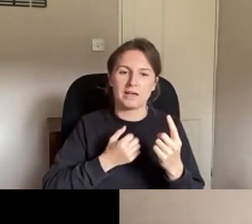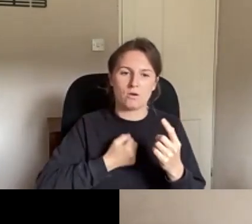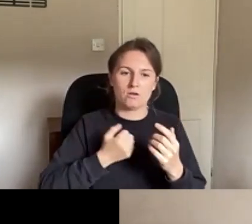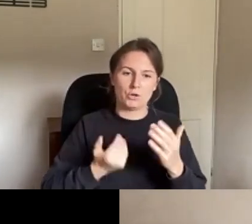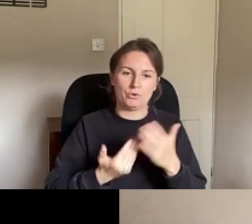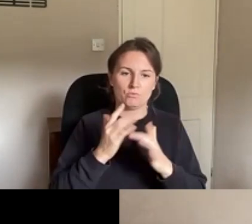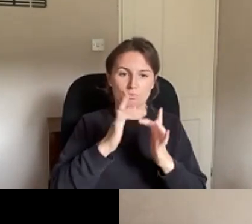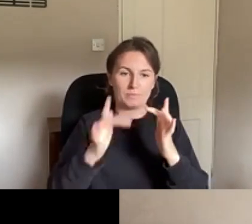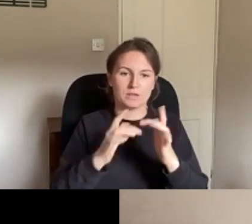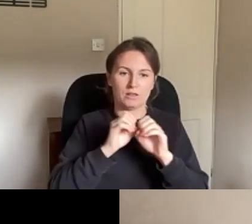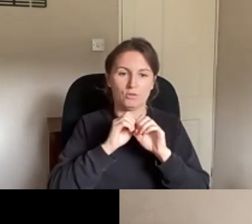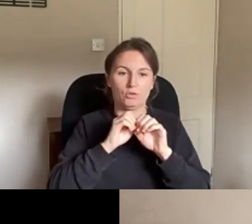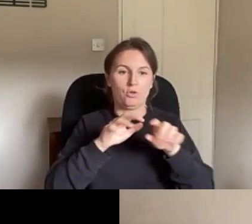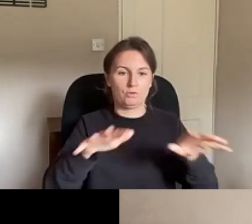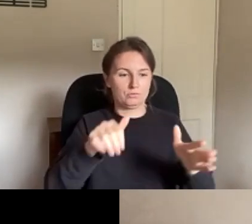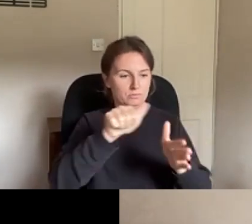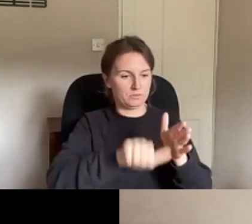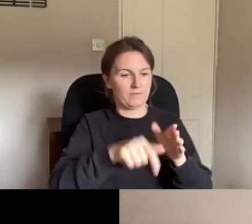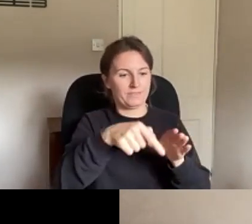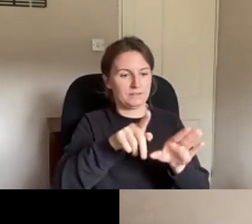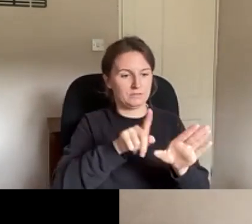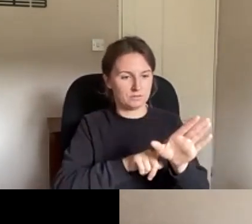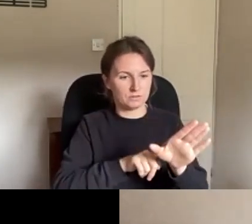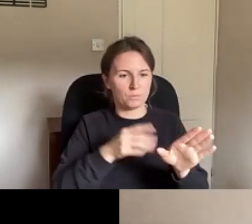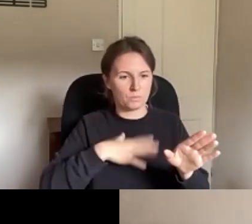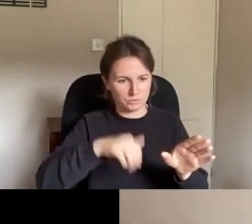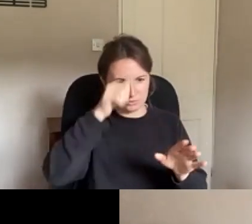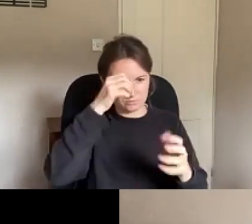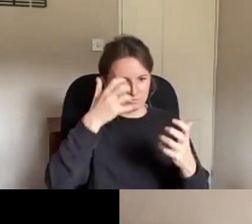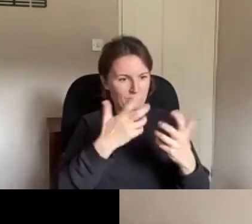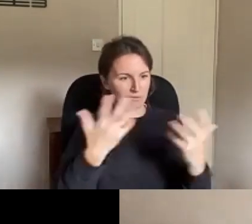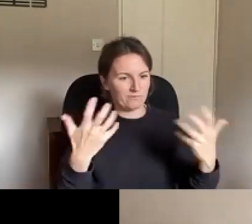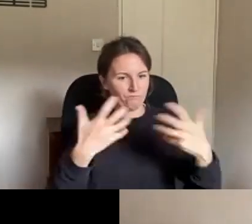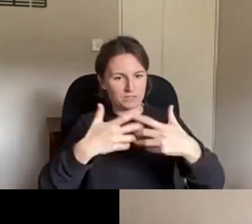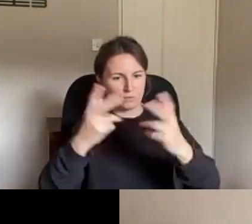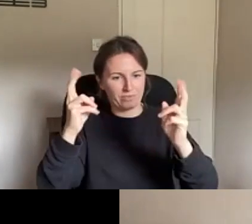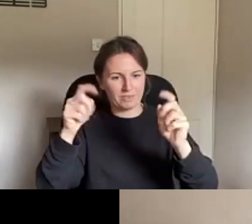and would like to know how it could fit into the theme of this year's awards," which is quite a broad one, I guess.